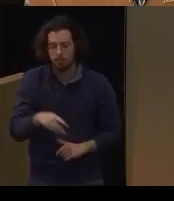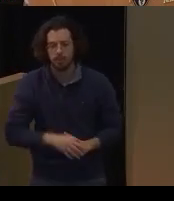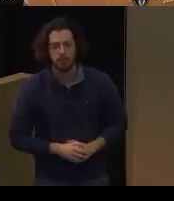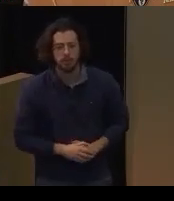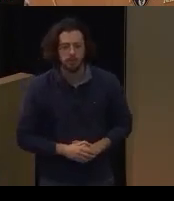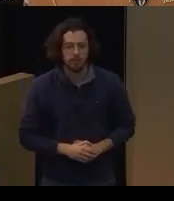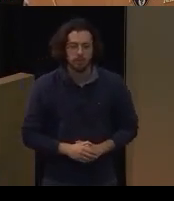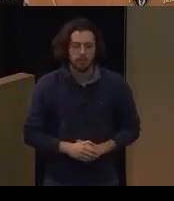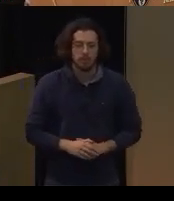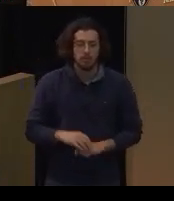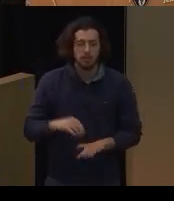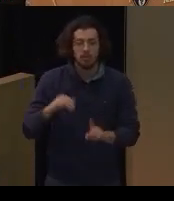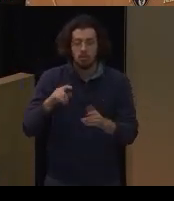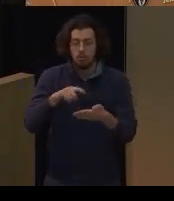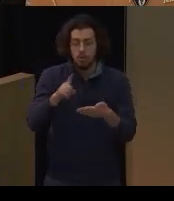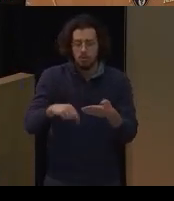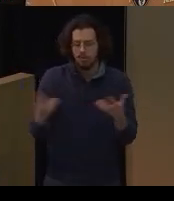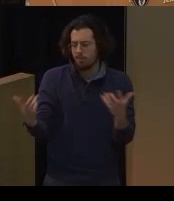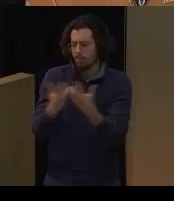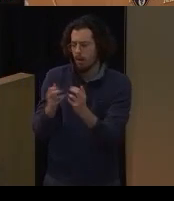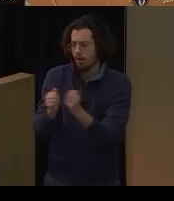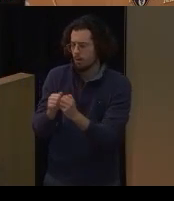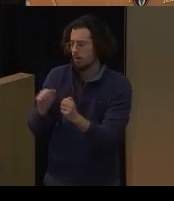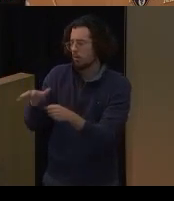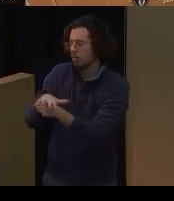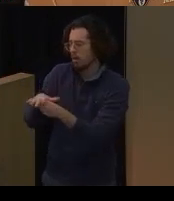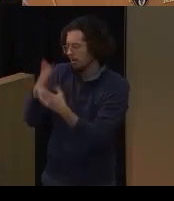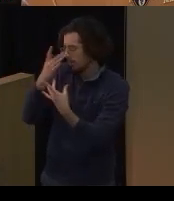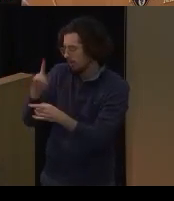know these results pretty much line up with our region of Interest analysis we see pretty good